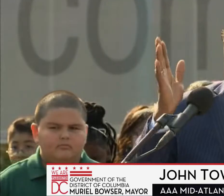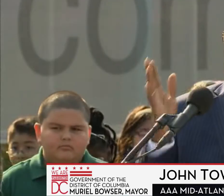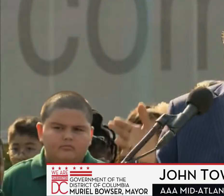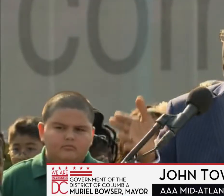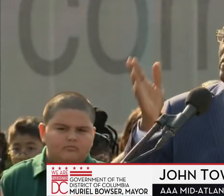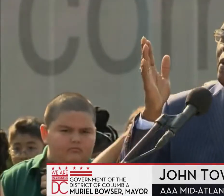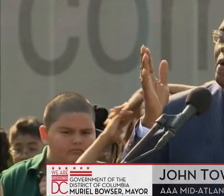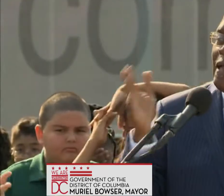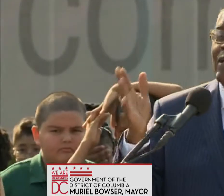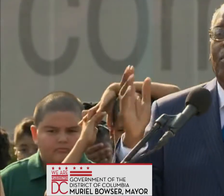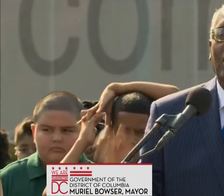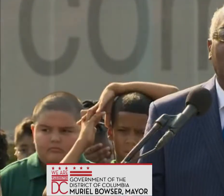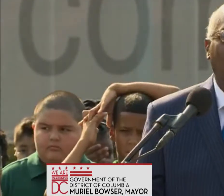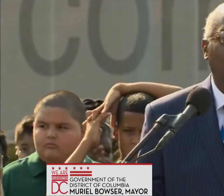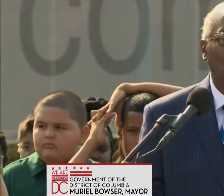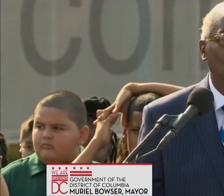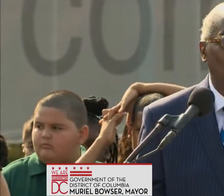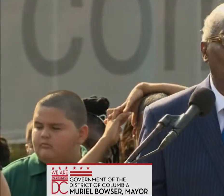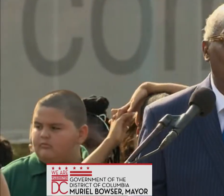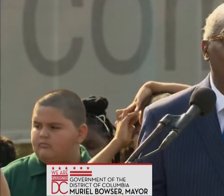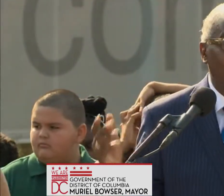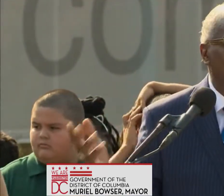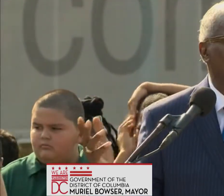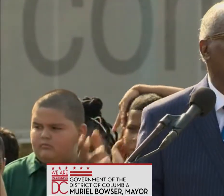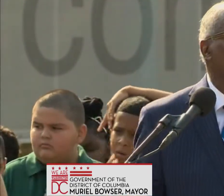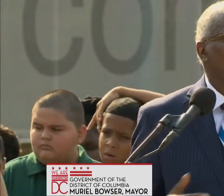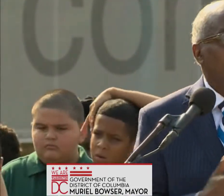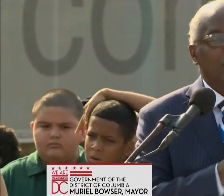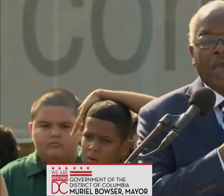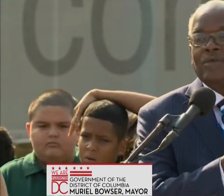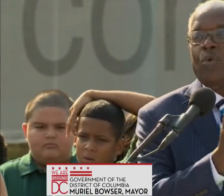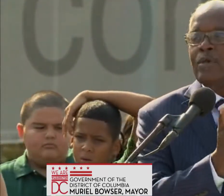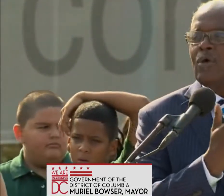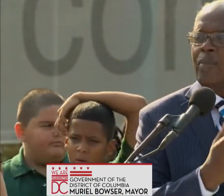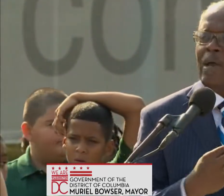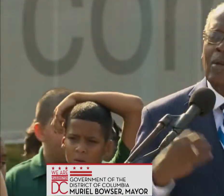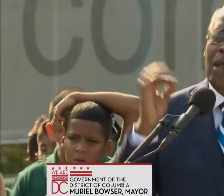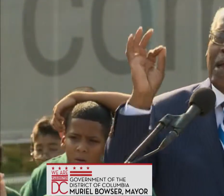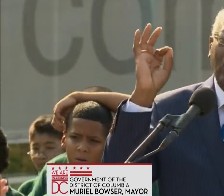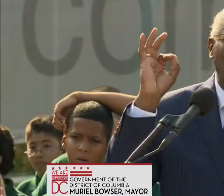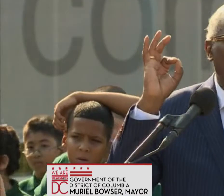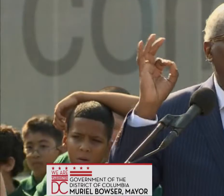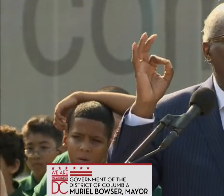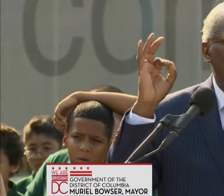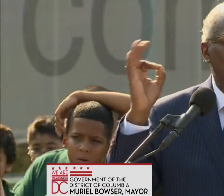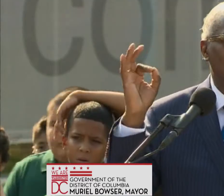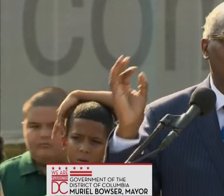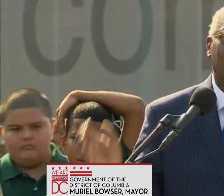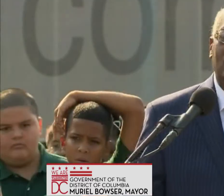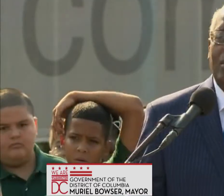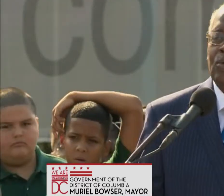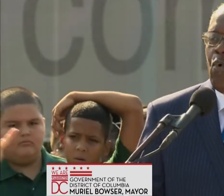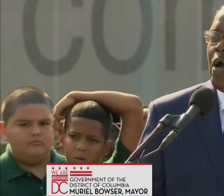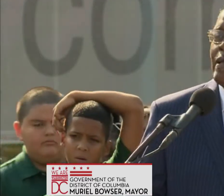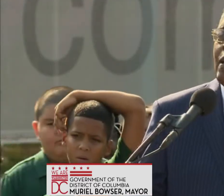sure that their classmates make it to school safely and that's what it's all about I want you to think about two statistics 1